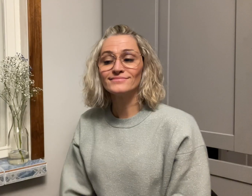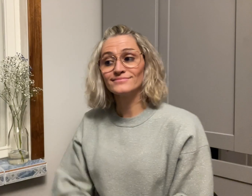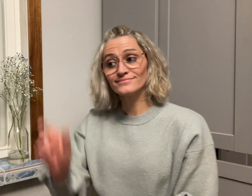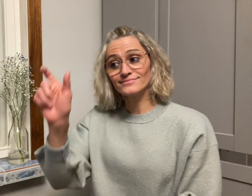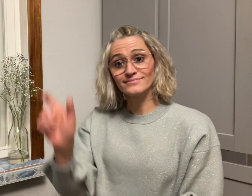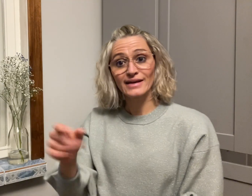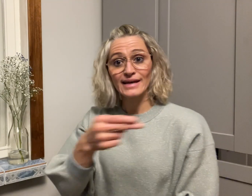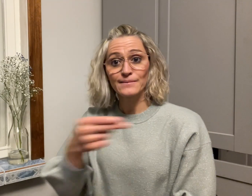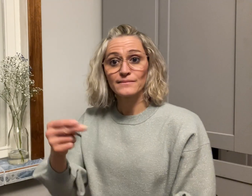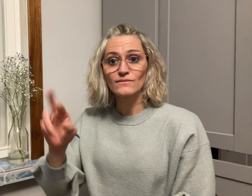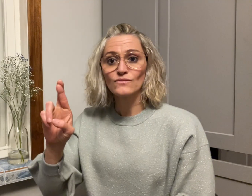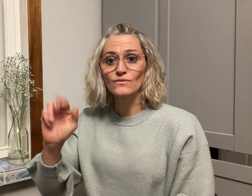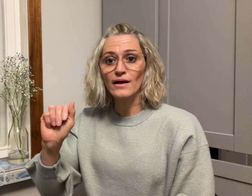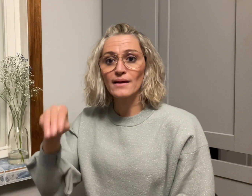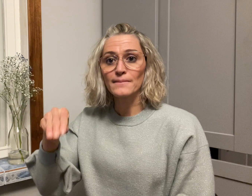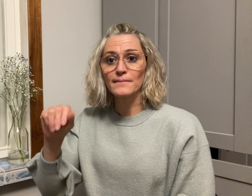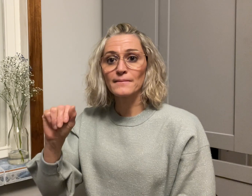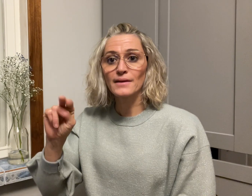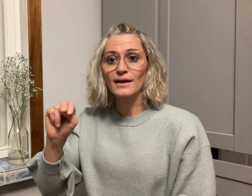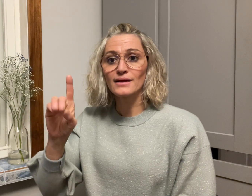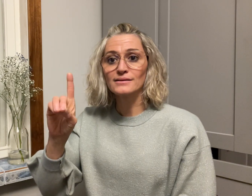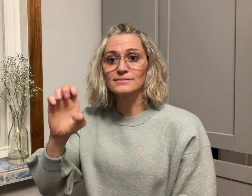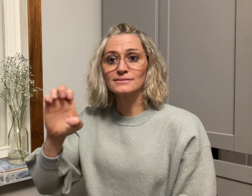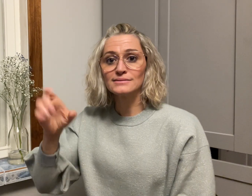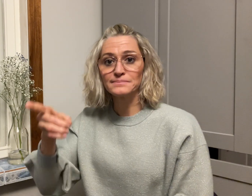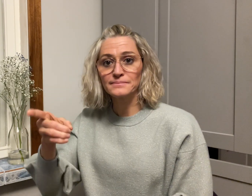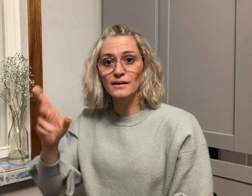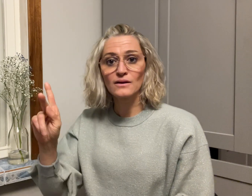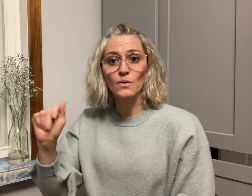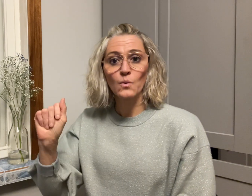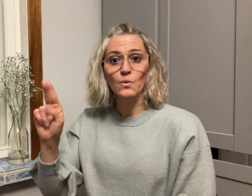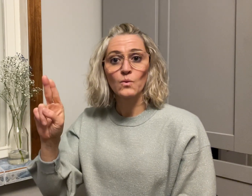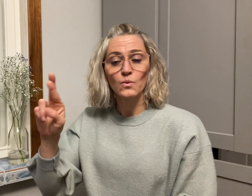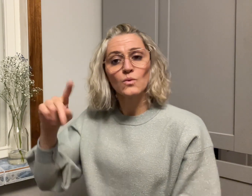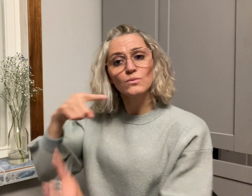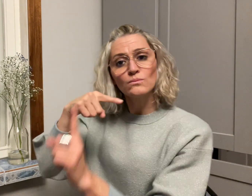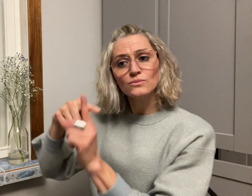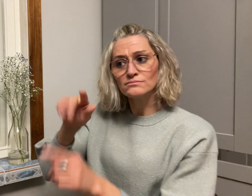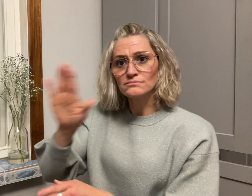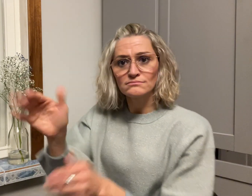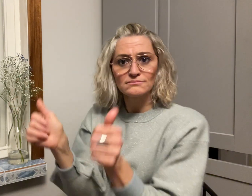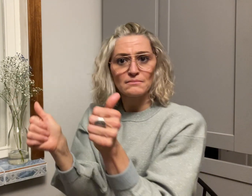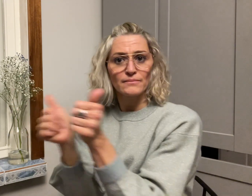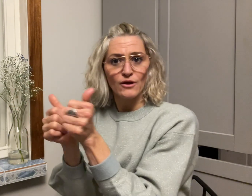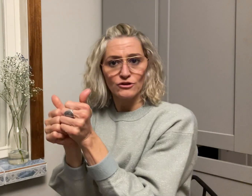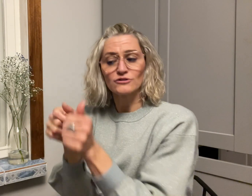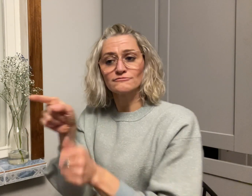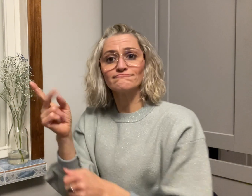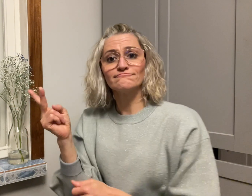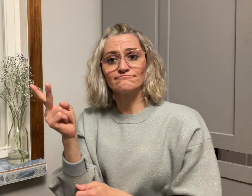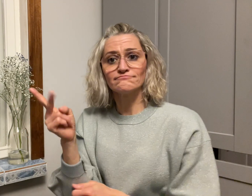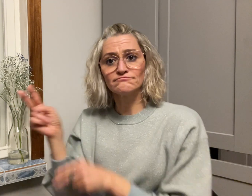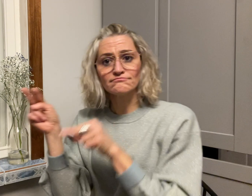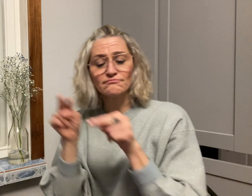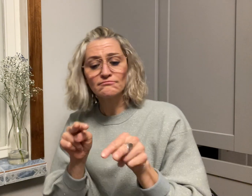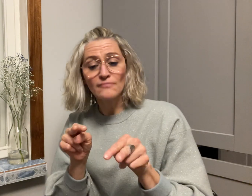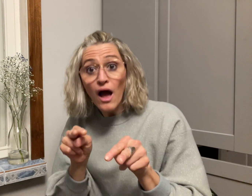When Ramandeep Kaur and her partner found out their daughter,